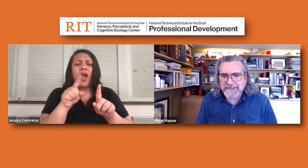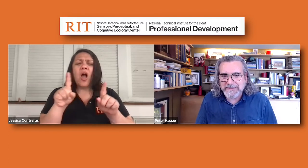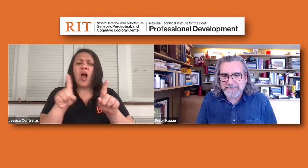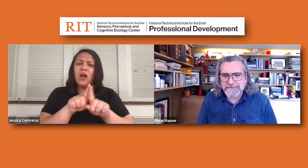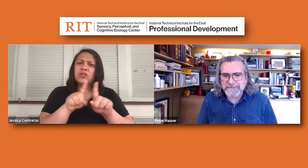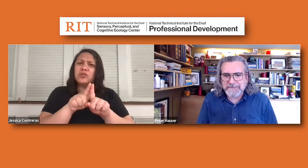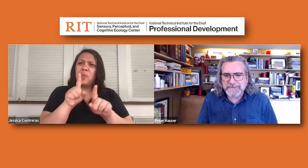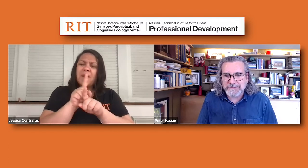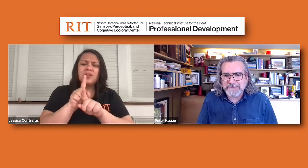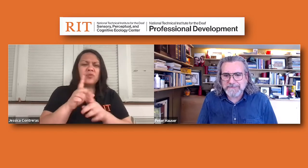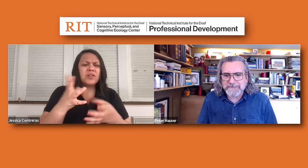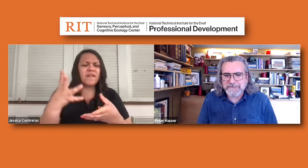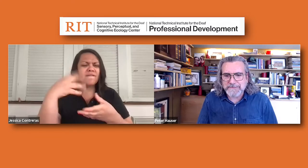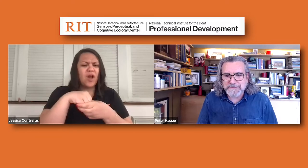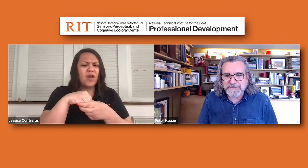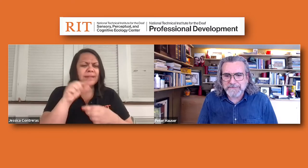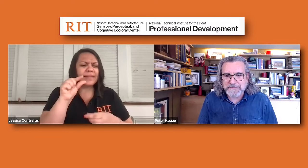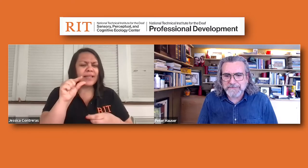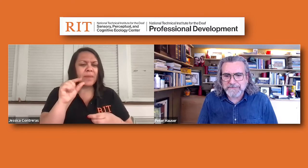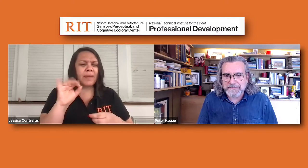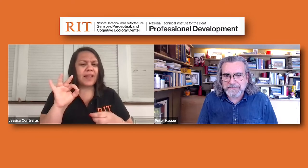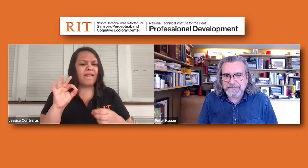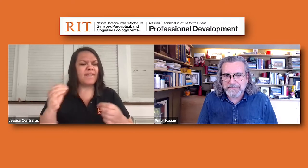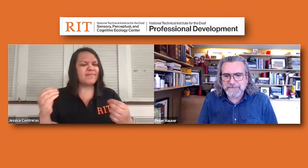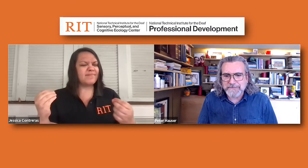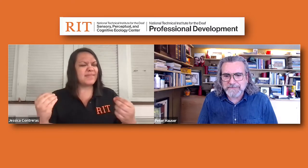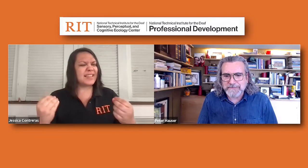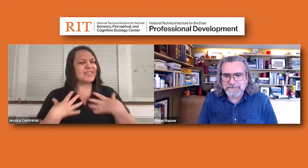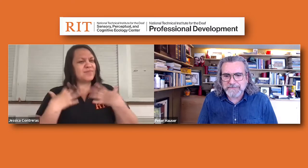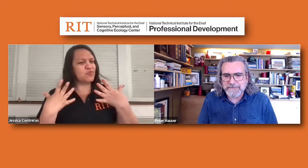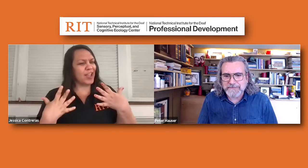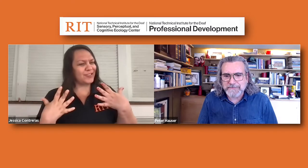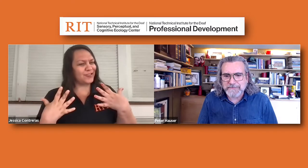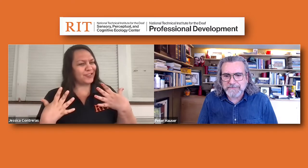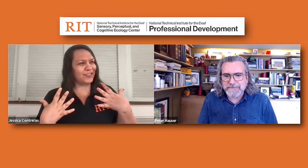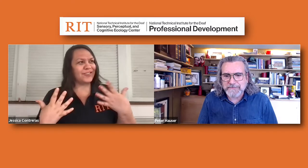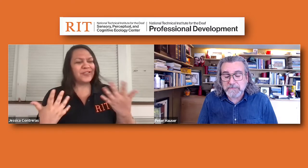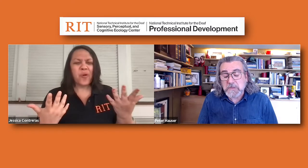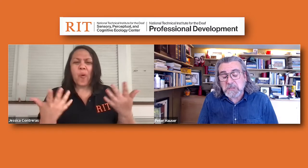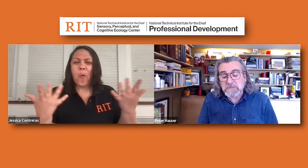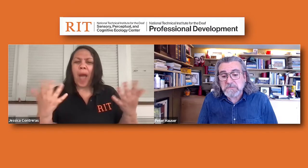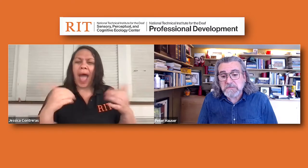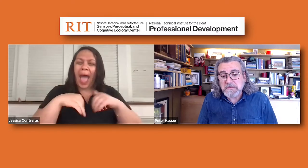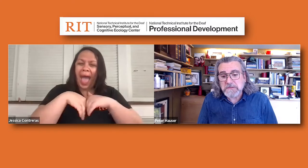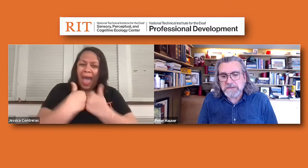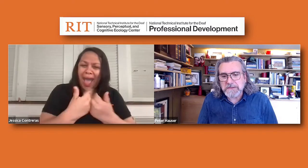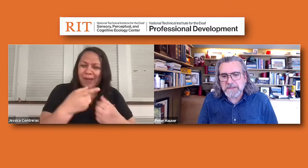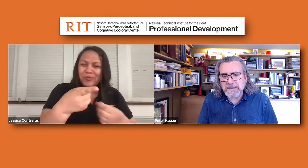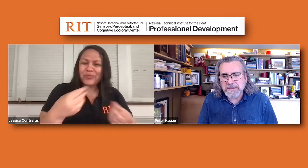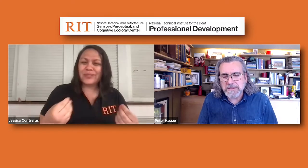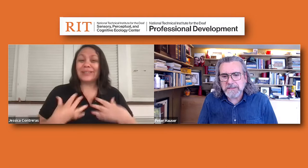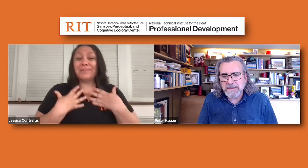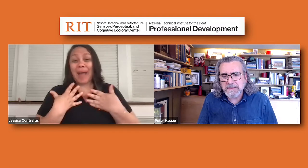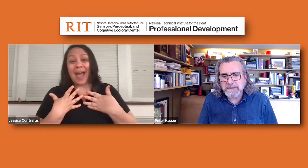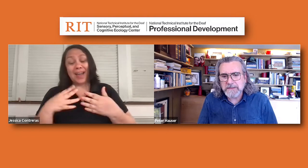Jessica: Wow. So, not only mentoring, but also the aspect of mentoring that goes back to inspiring others.